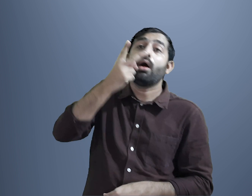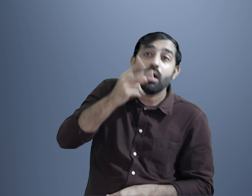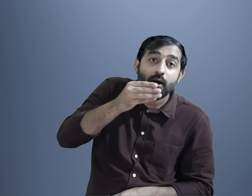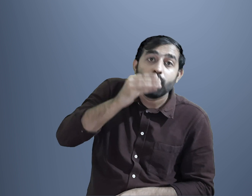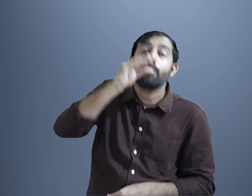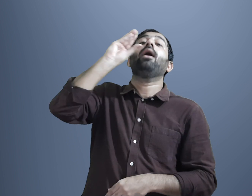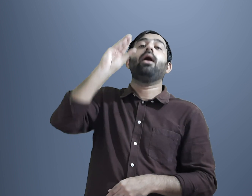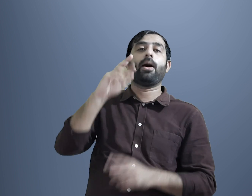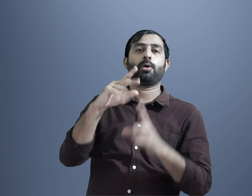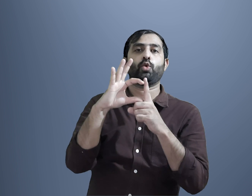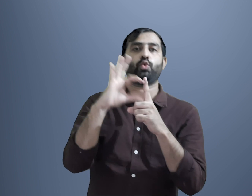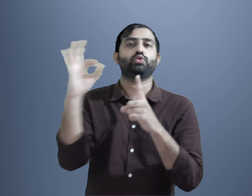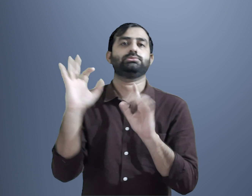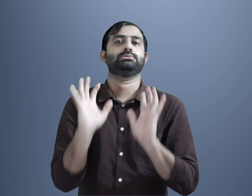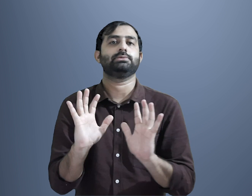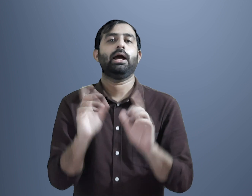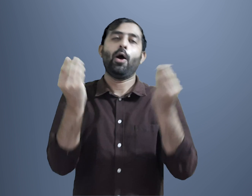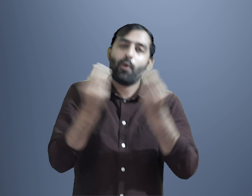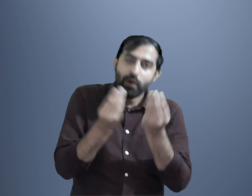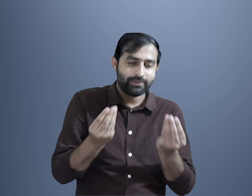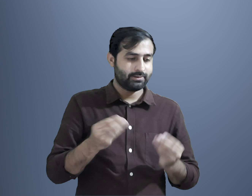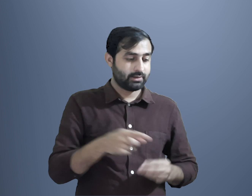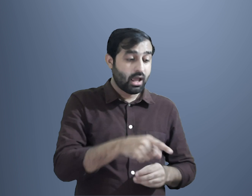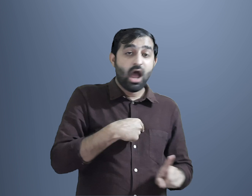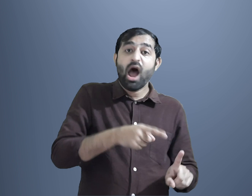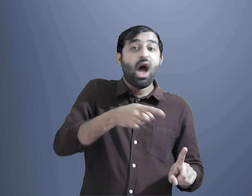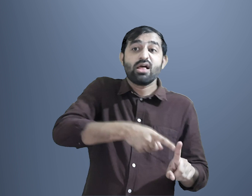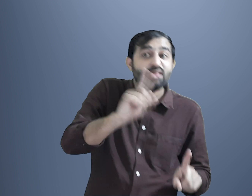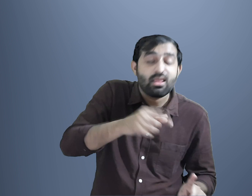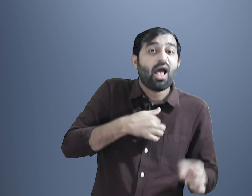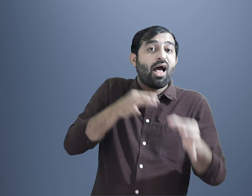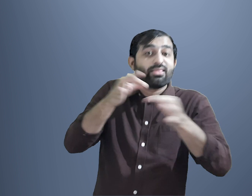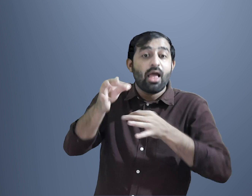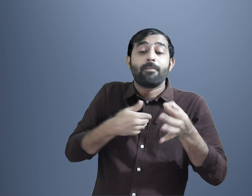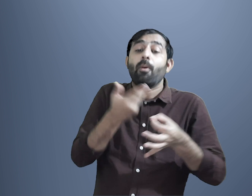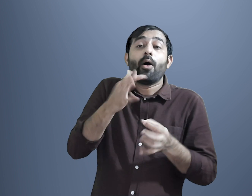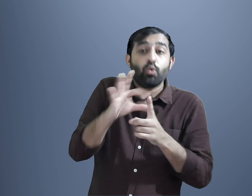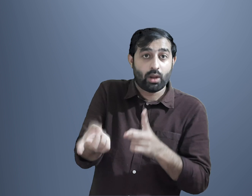It can be used by children in role-play routines, teach each other or by giving rules in games